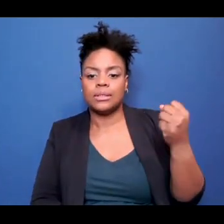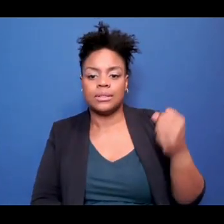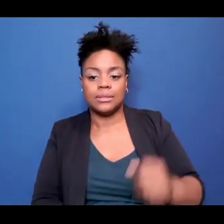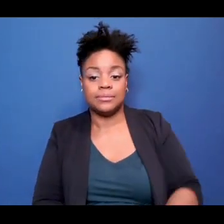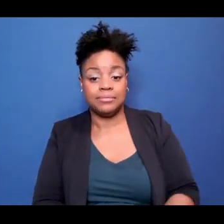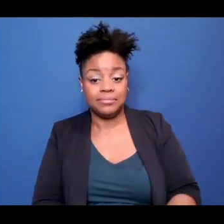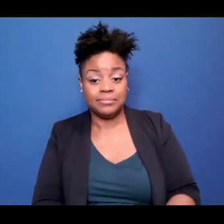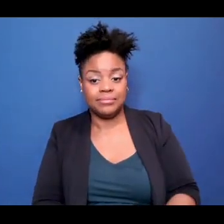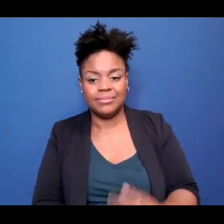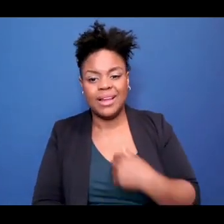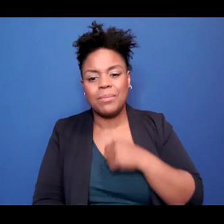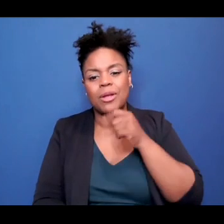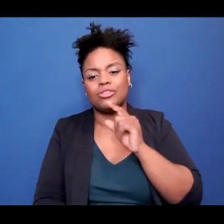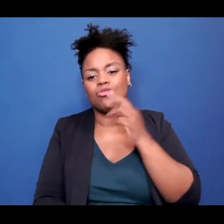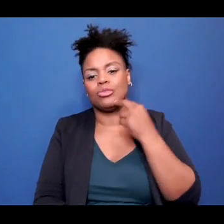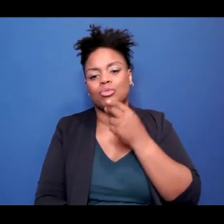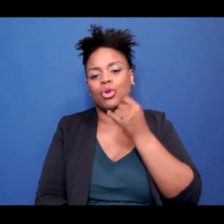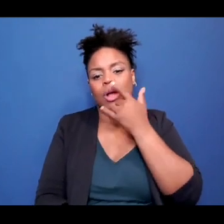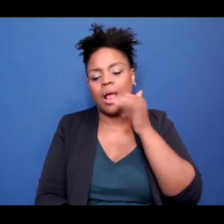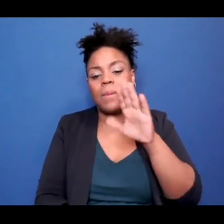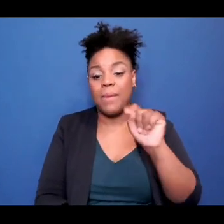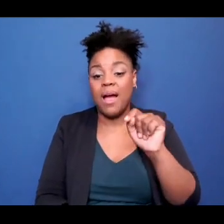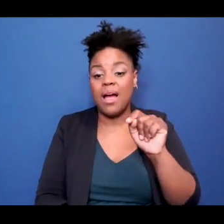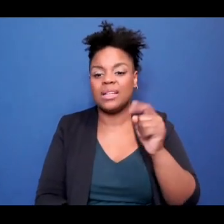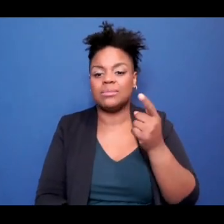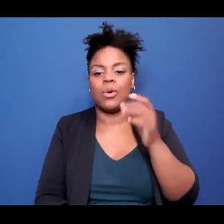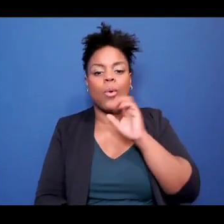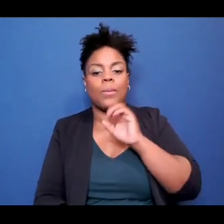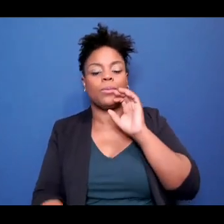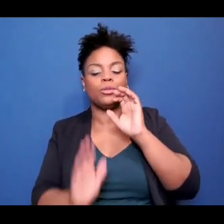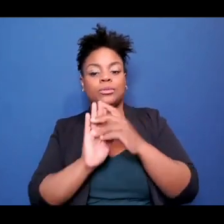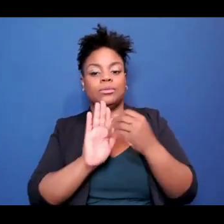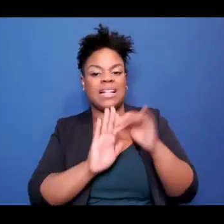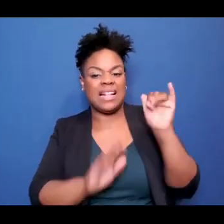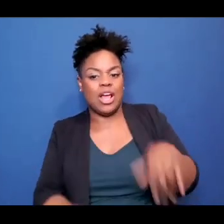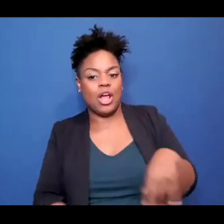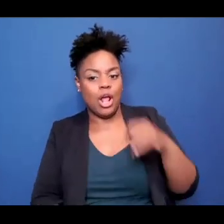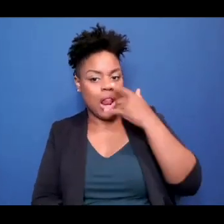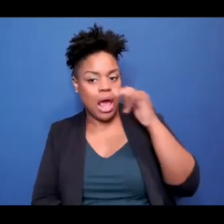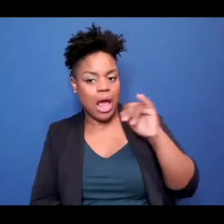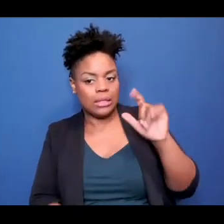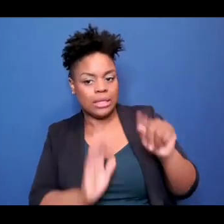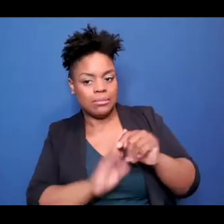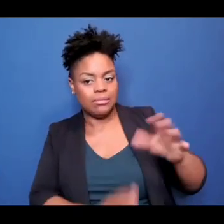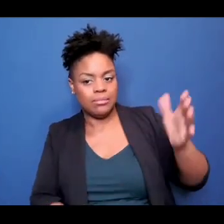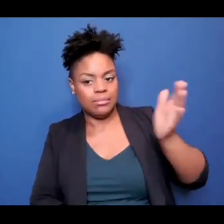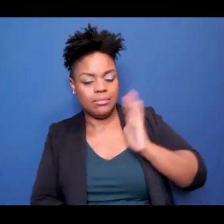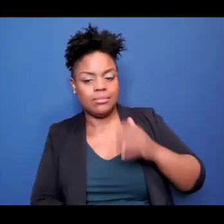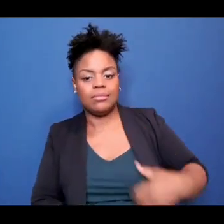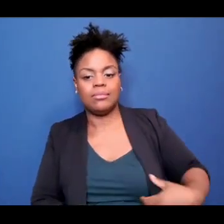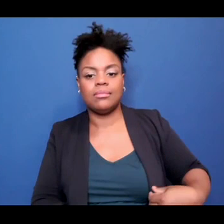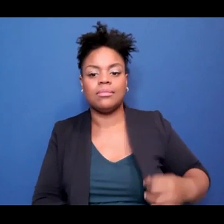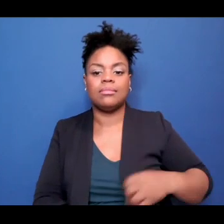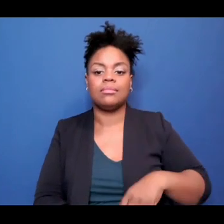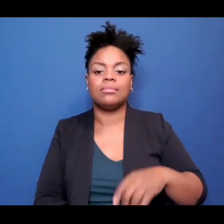RESTAURANT TO CHAD, THIS IS WHEN IT WAS STILL SAMBO'S.